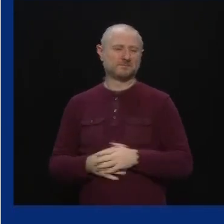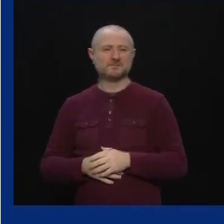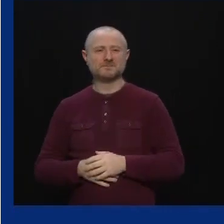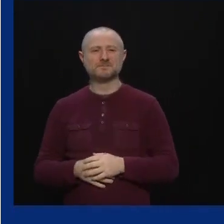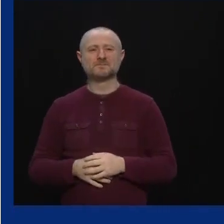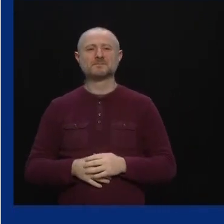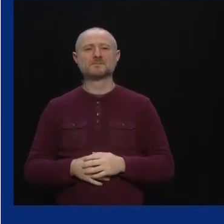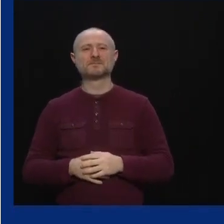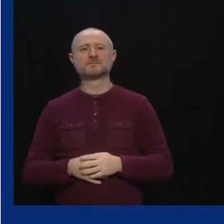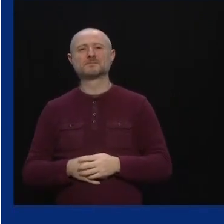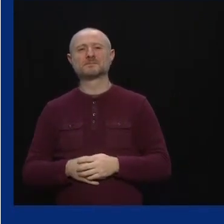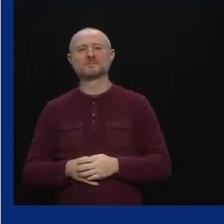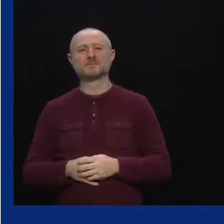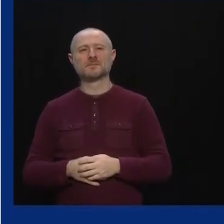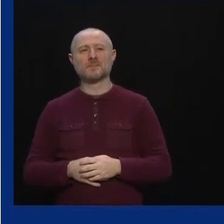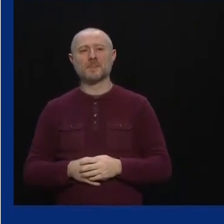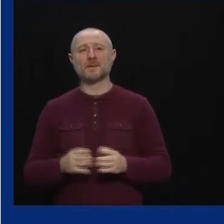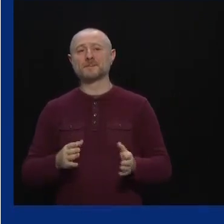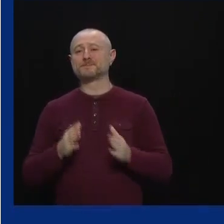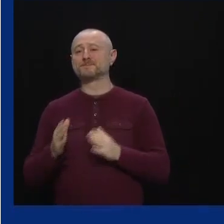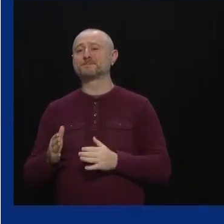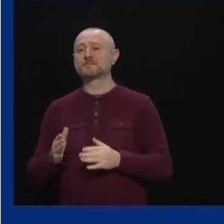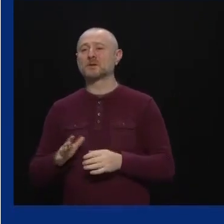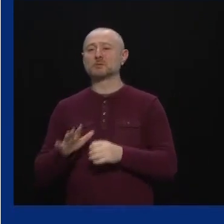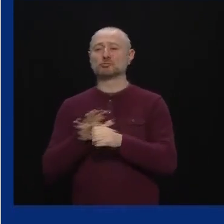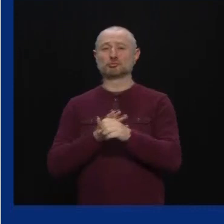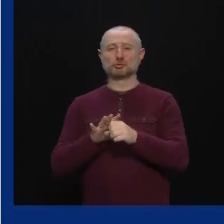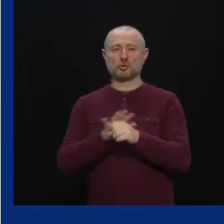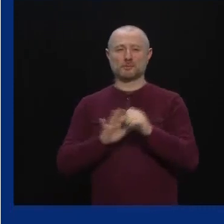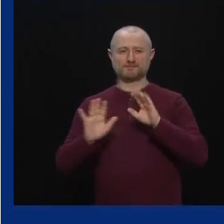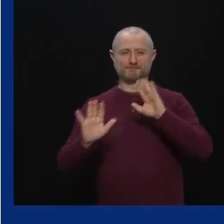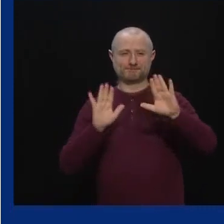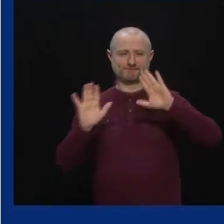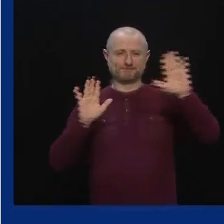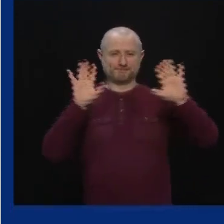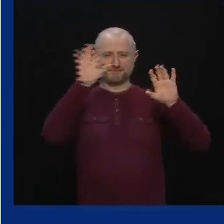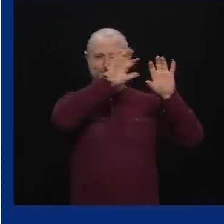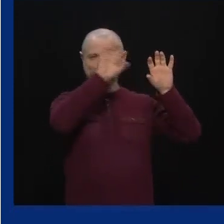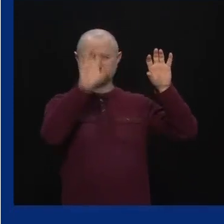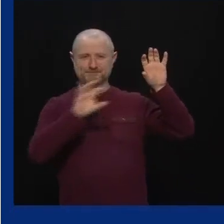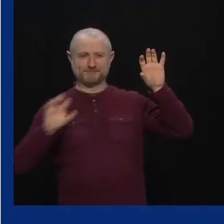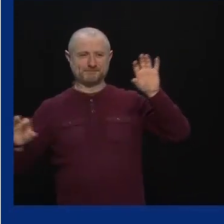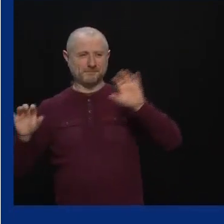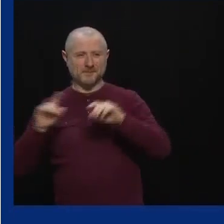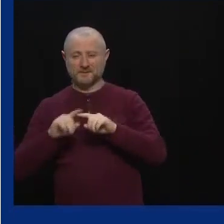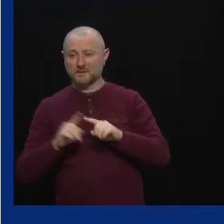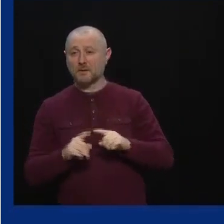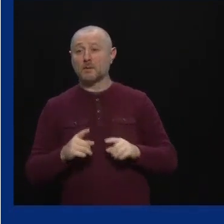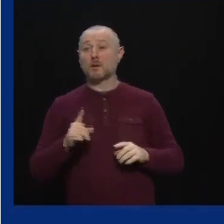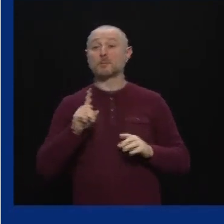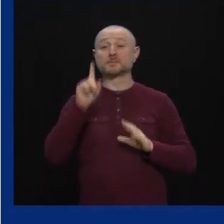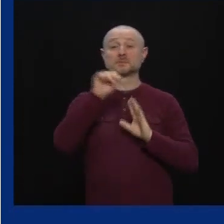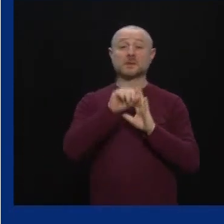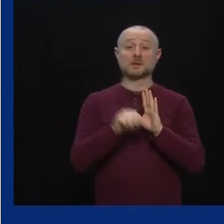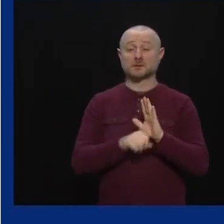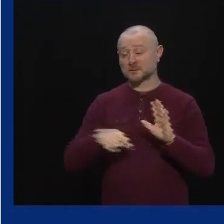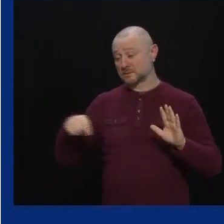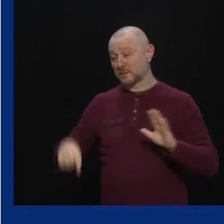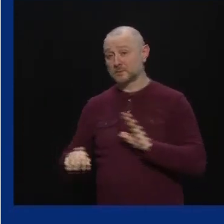AND THAT IS STILL TOO HIGH. TRENDS DOWN QUICKLY VERY SOON. SO, WE'RE EXPECTING -- LET'S